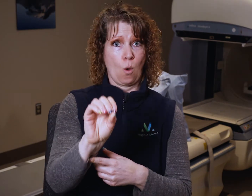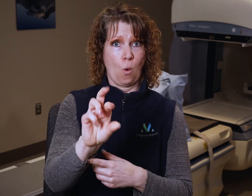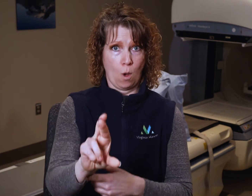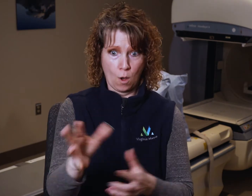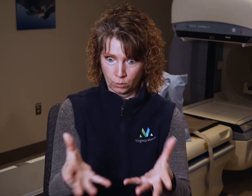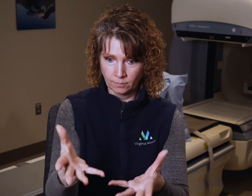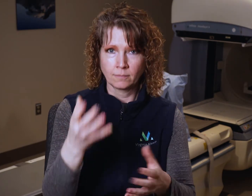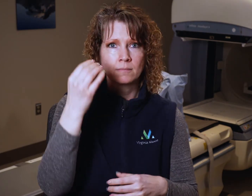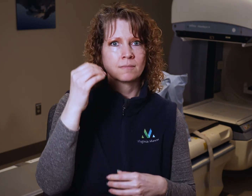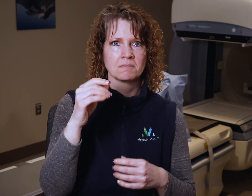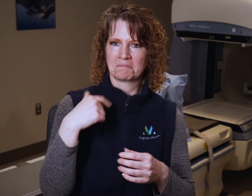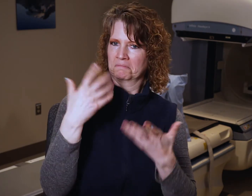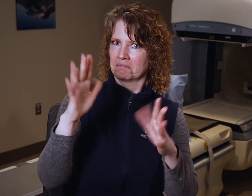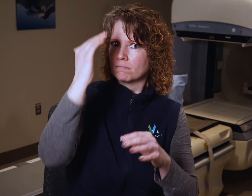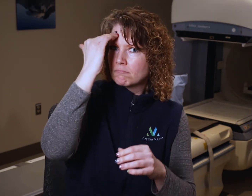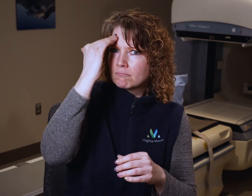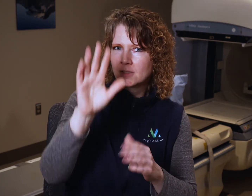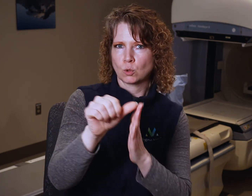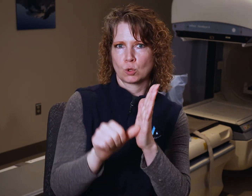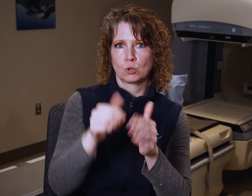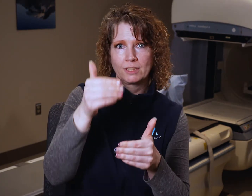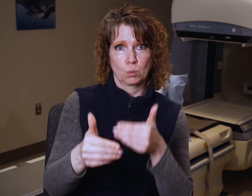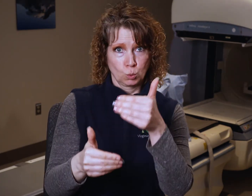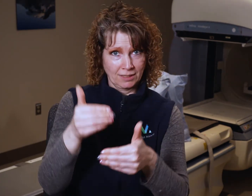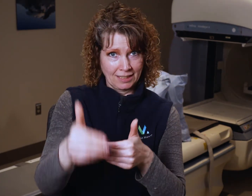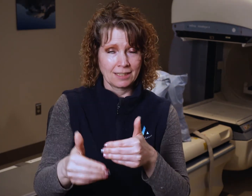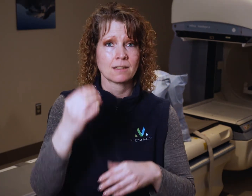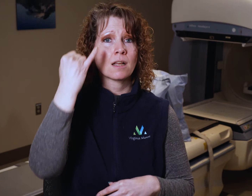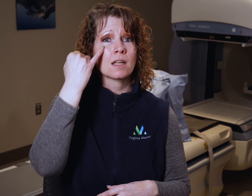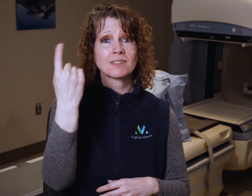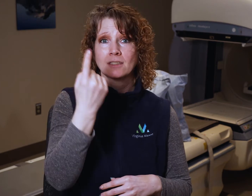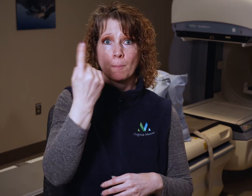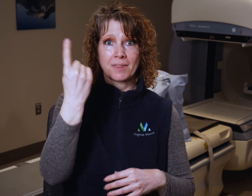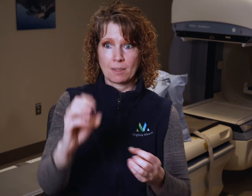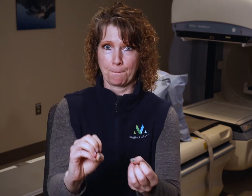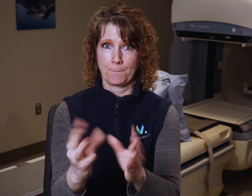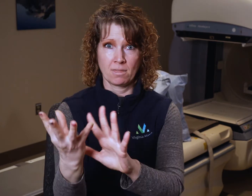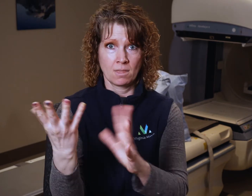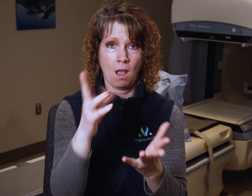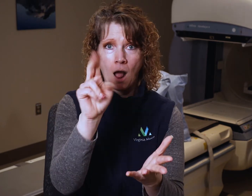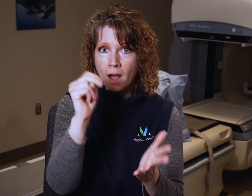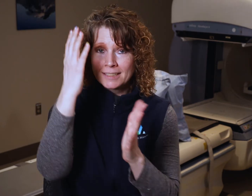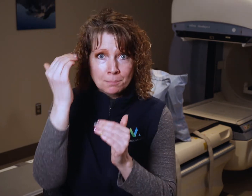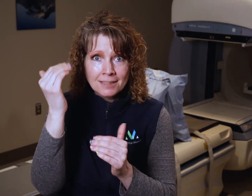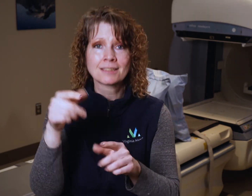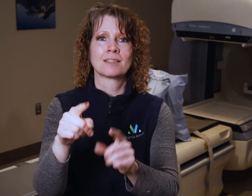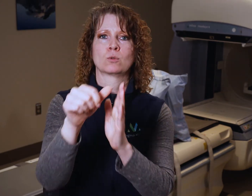I would ask the surgeon for their expectations giving them an opportunity to communicate with me so that when we got in the OR, I was already familiar